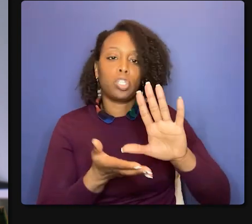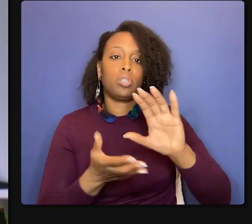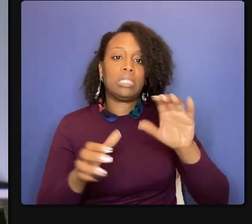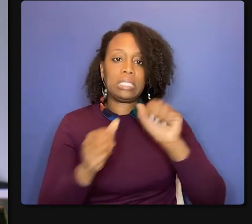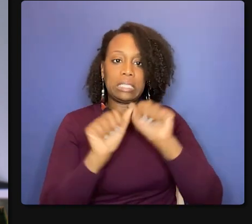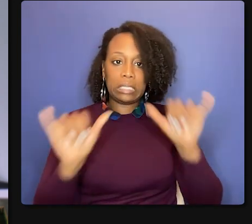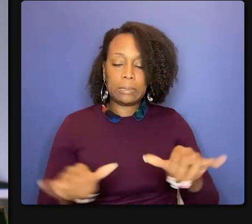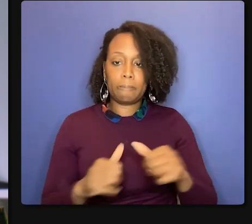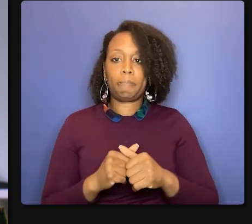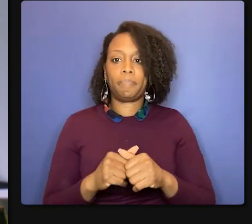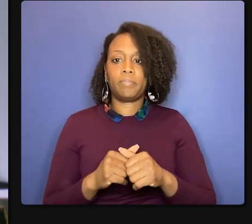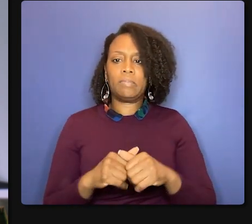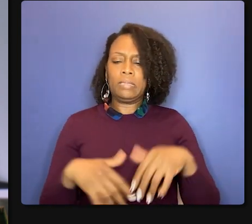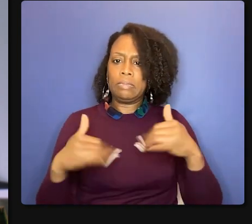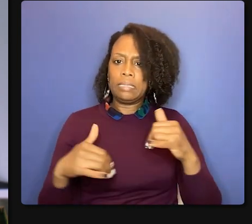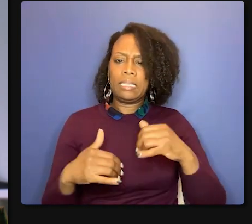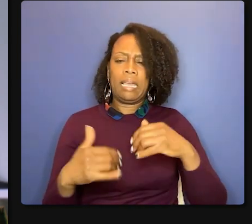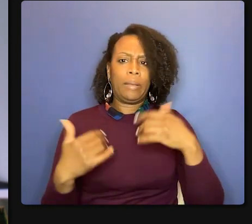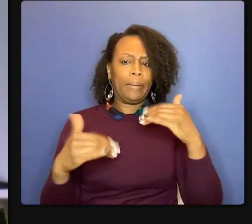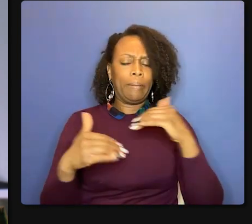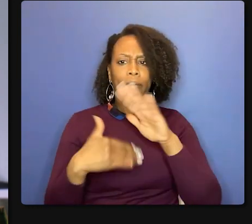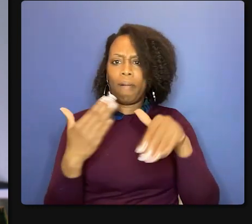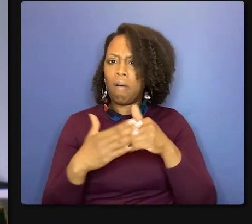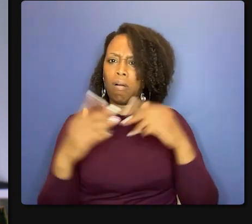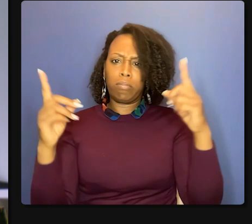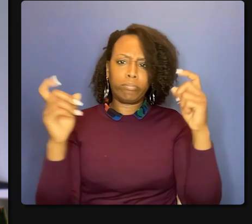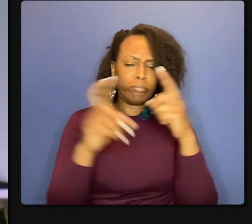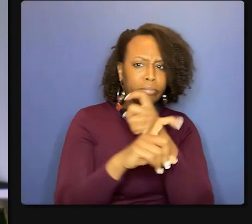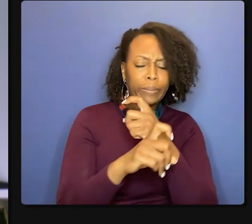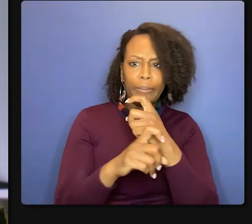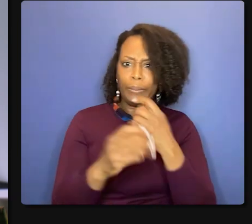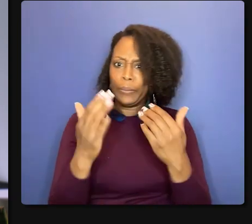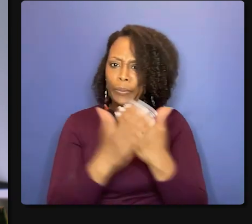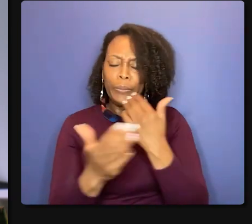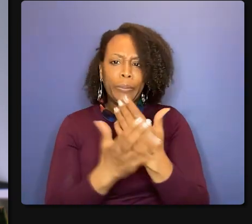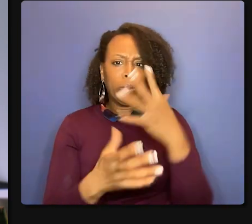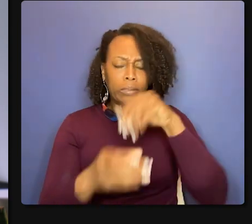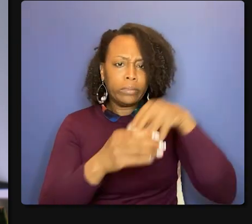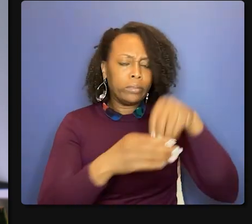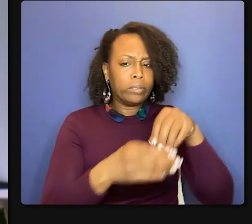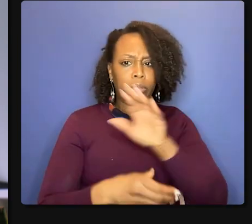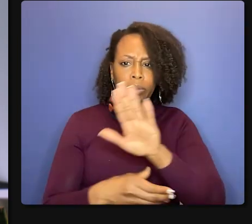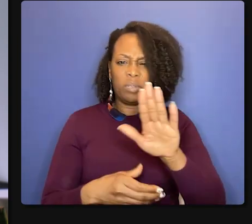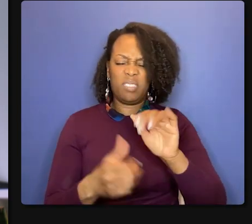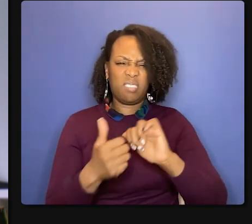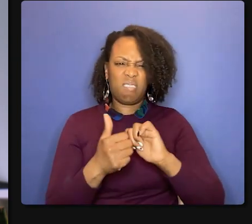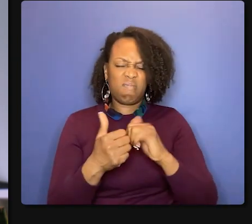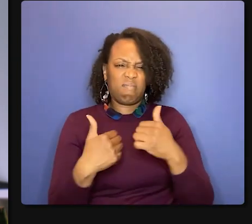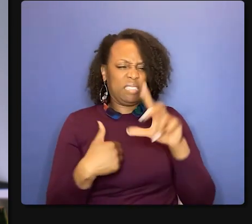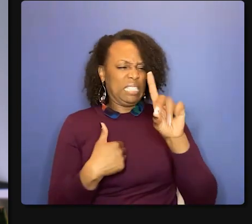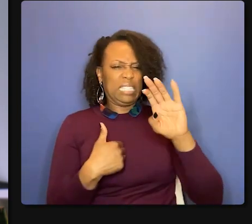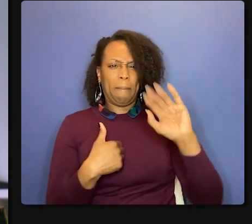Okay. Now, you've heard all this complexity and all this new infrastructure you're putting into your title.